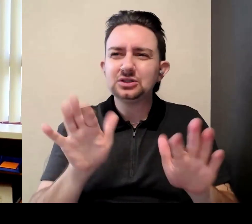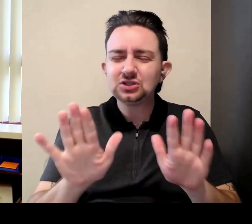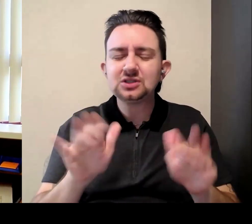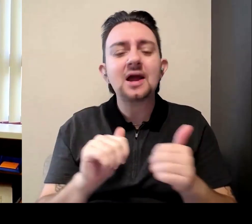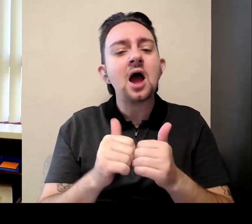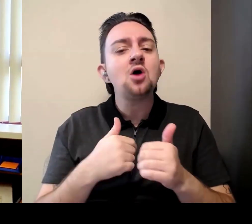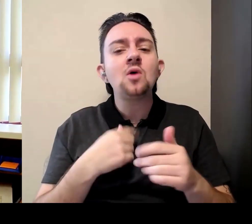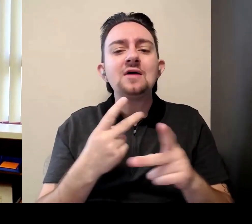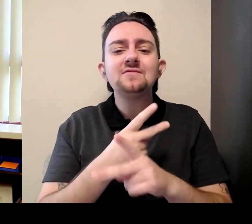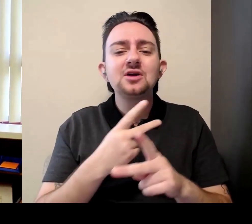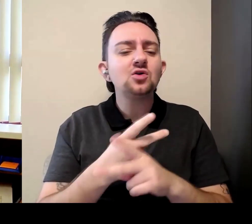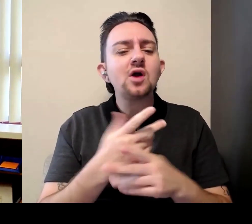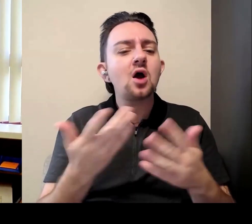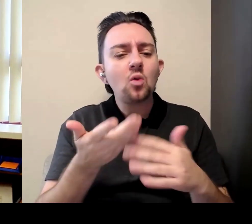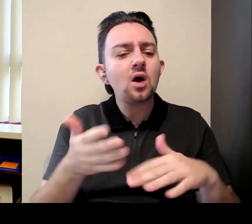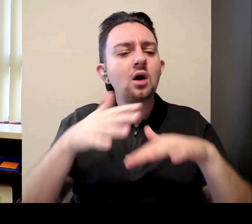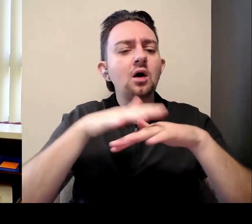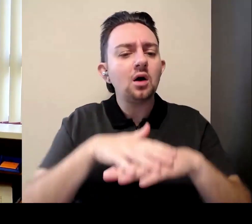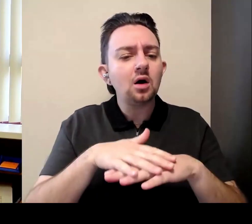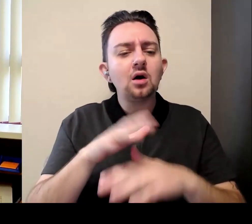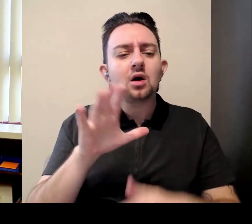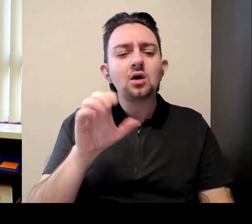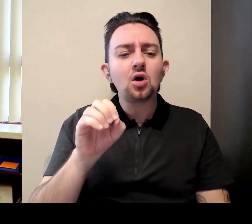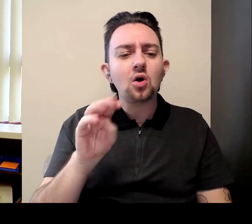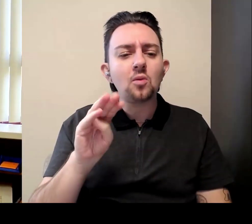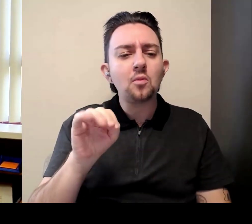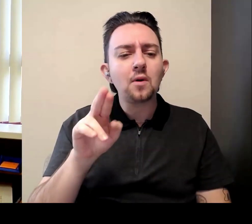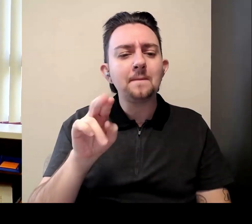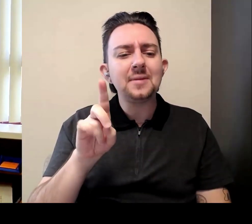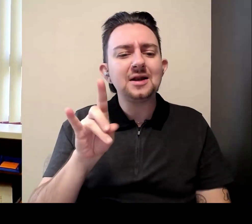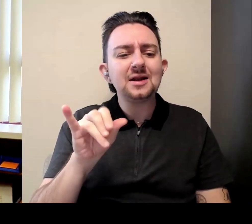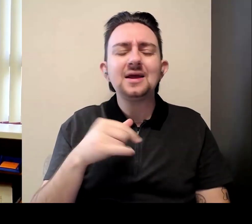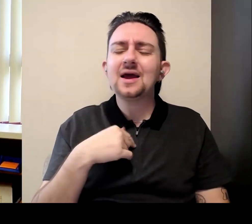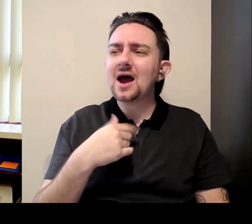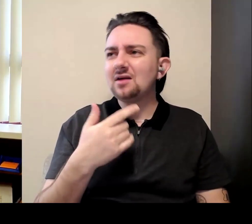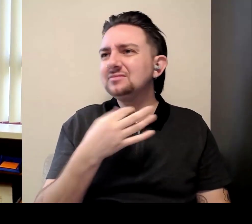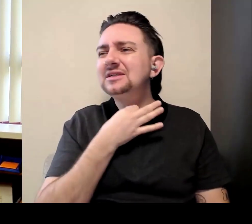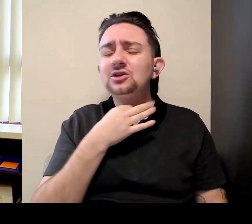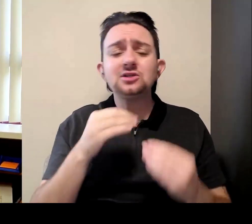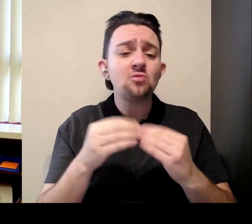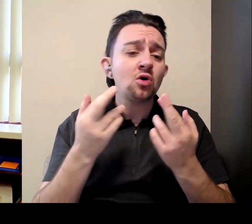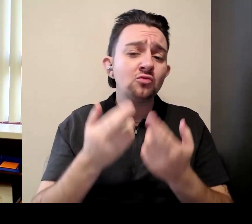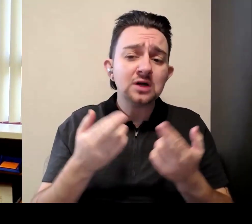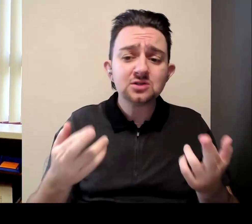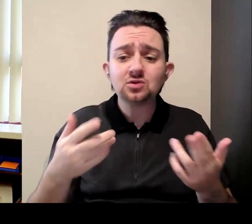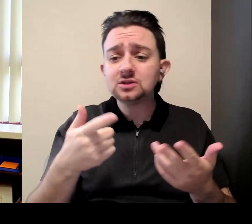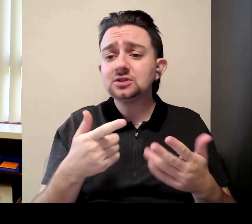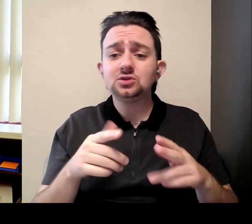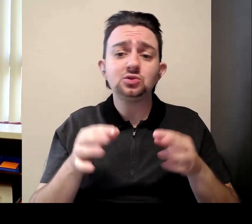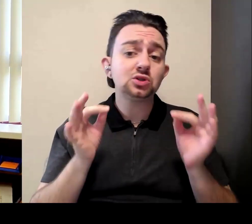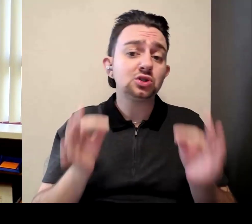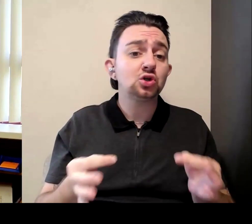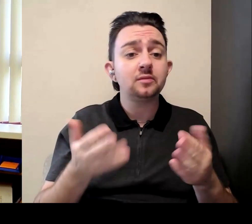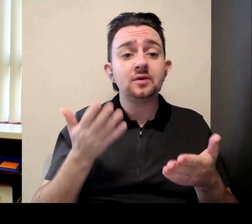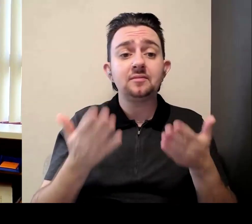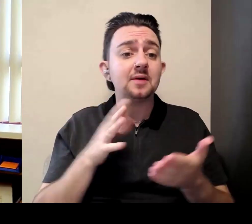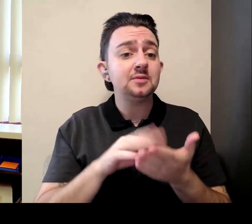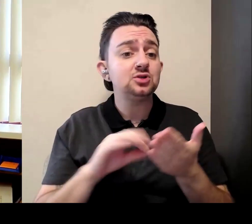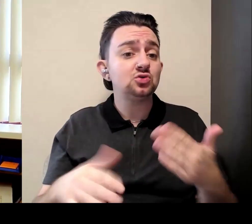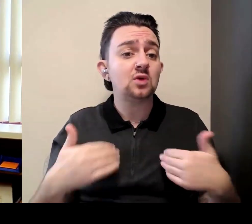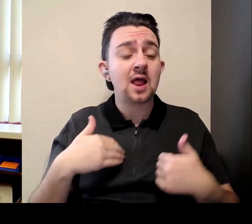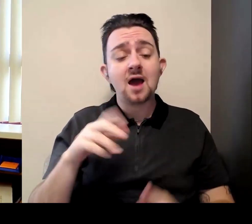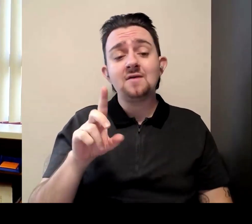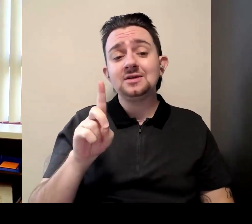I would like more clues on what to look for to establish or determine if a student has, let's say, dyslexia as opposed to focusing on their visual impairment.